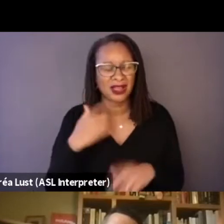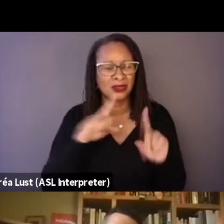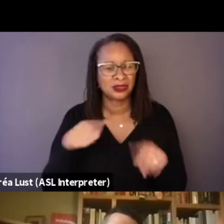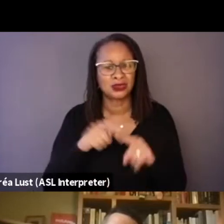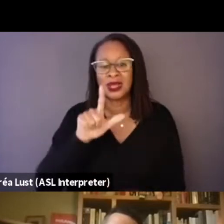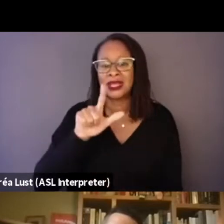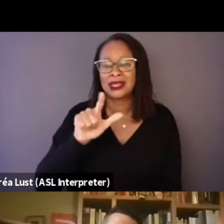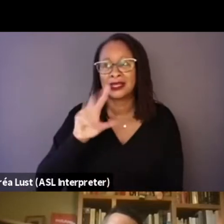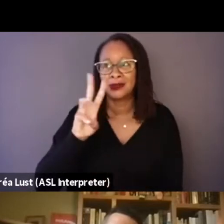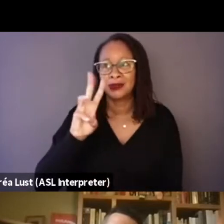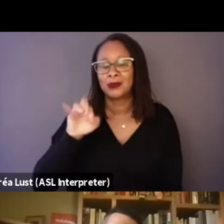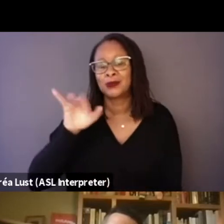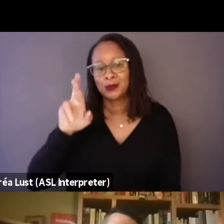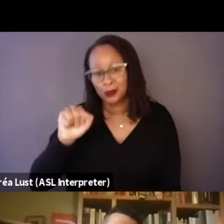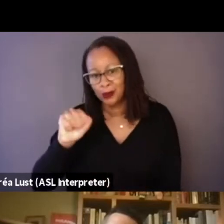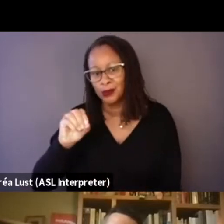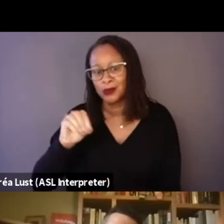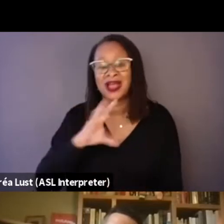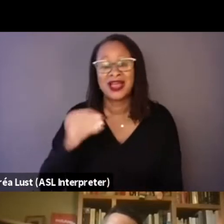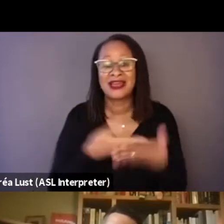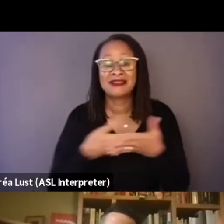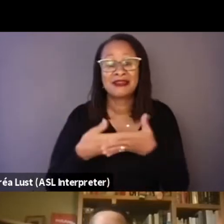and the baby chimpanzees are so dangerous,